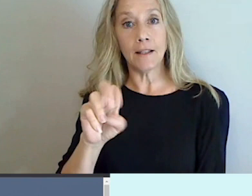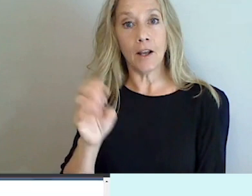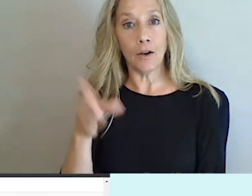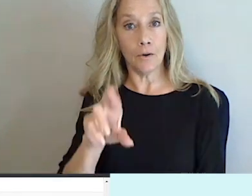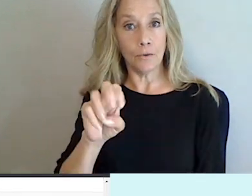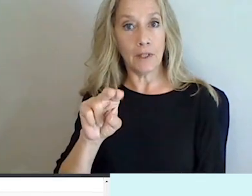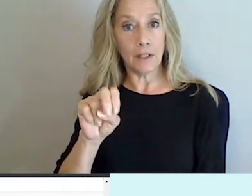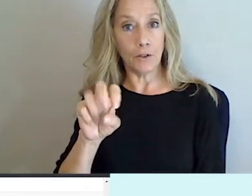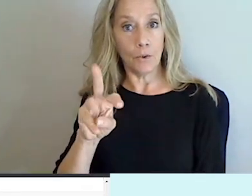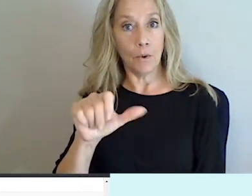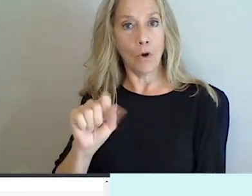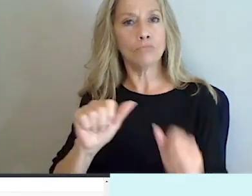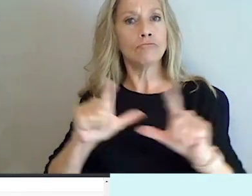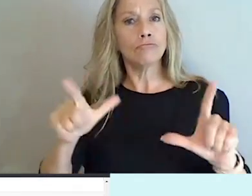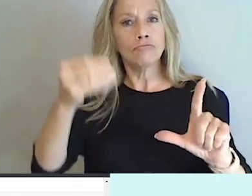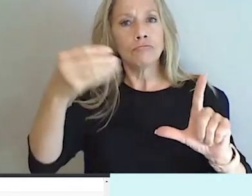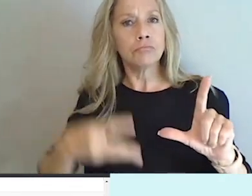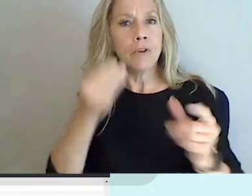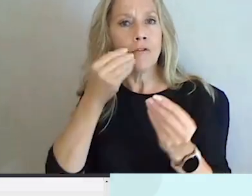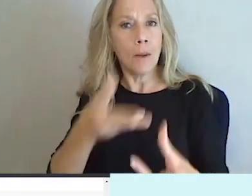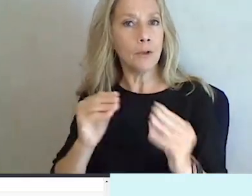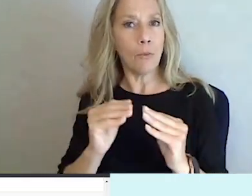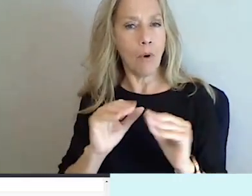for other renewal information. Now let’s get started.